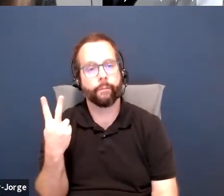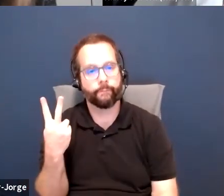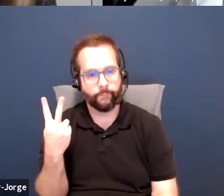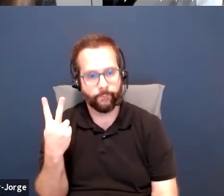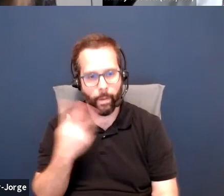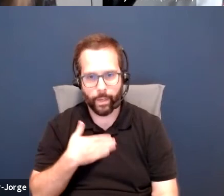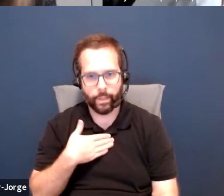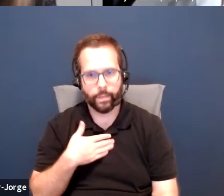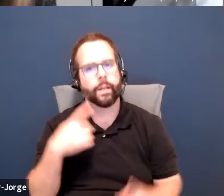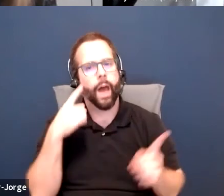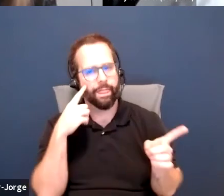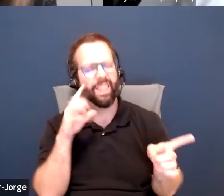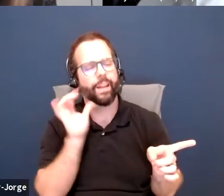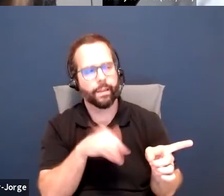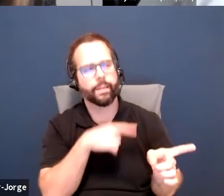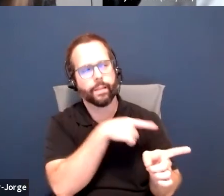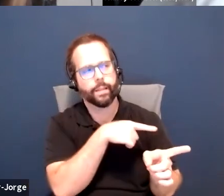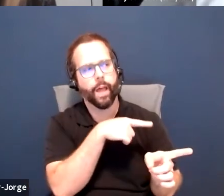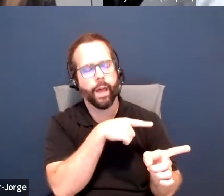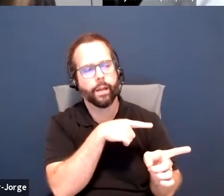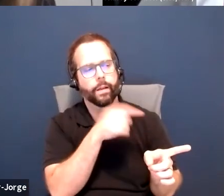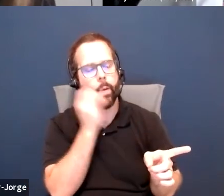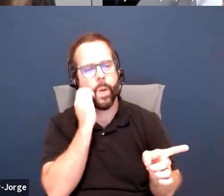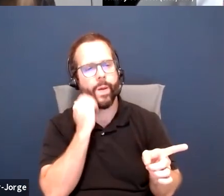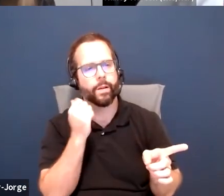words here. Okay. So slide number 12, please.